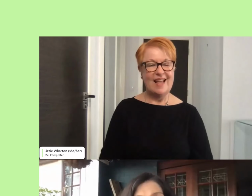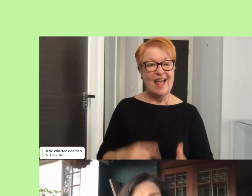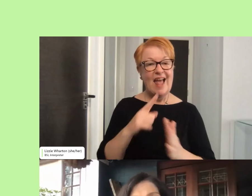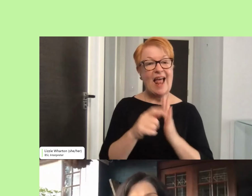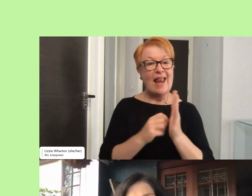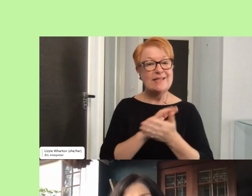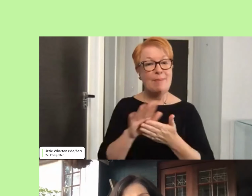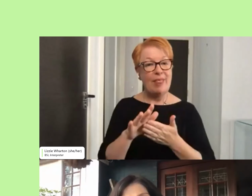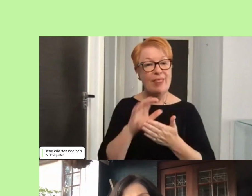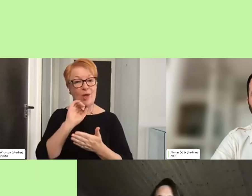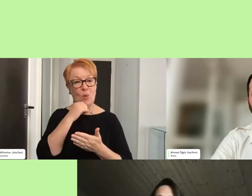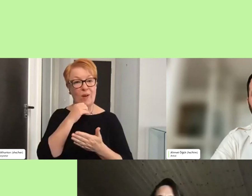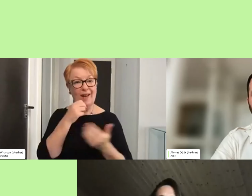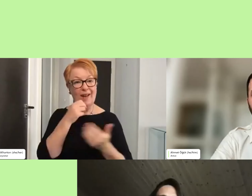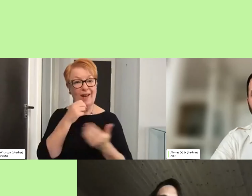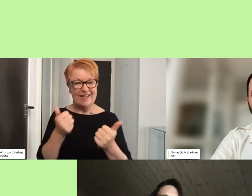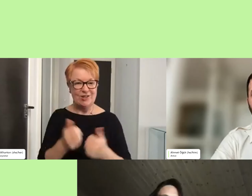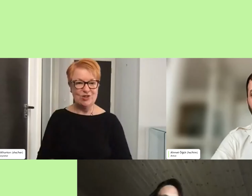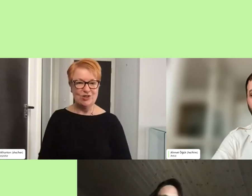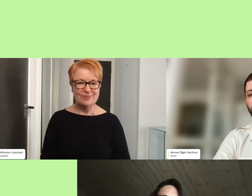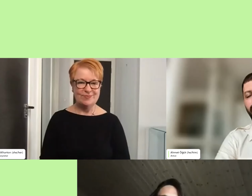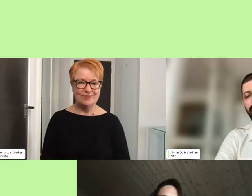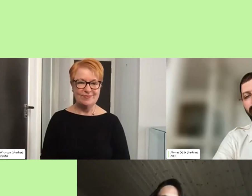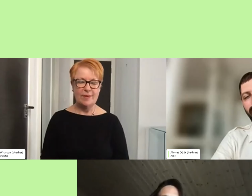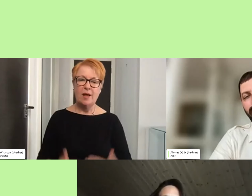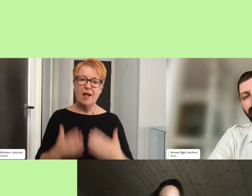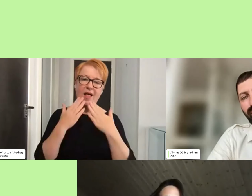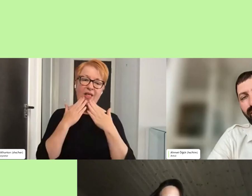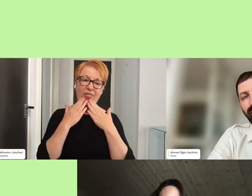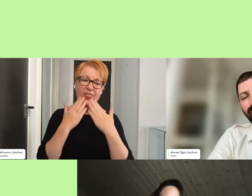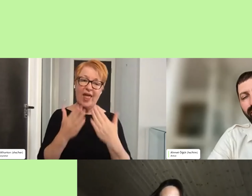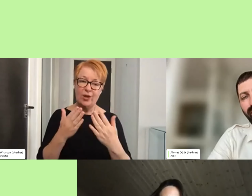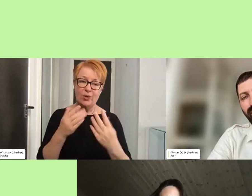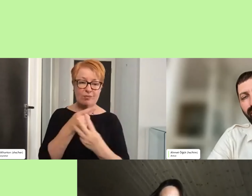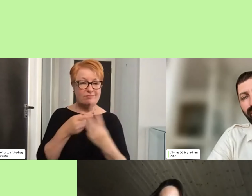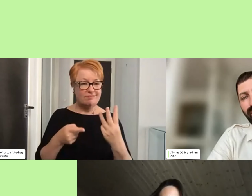Yeah, thank you so much Neelika, Magdalena and Ahmet for the comments